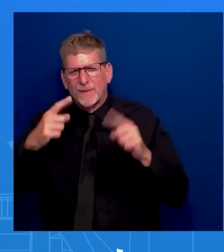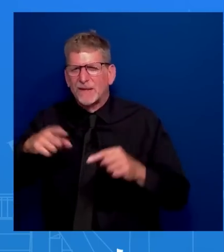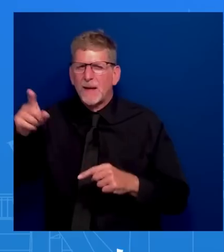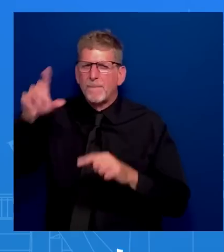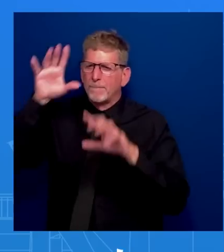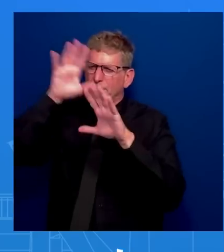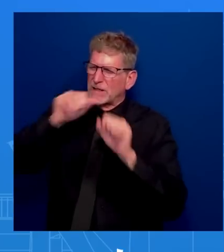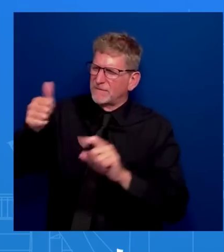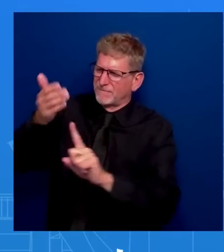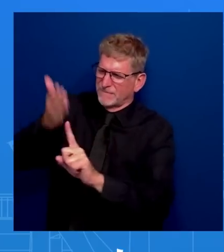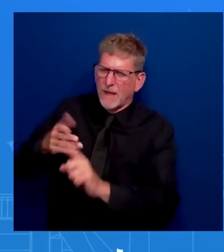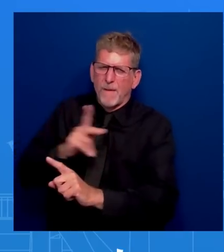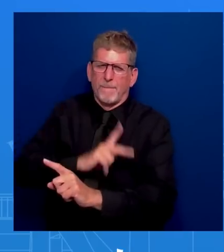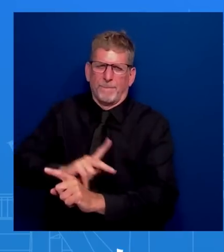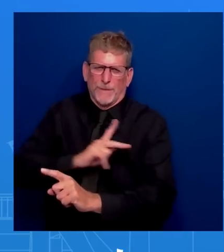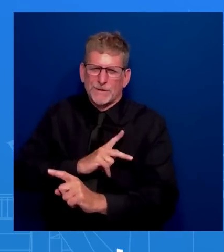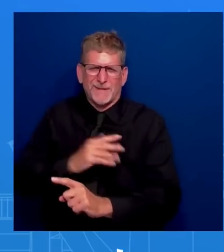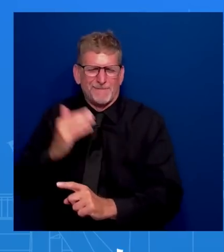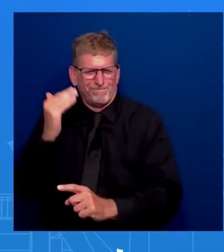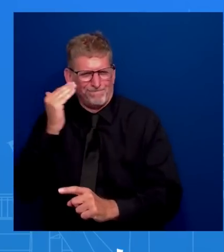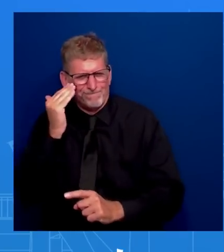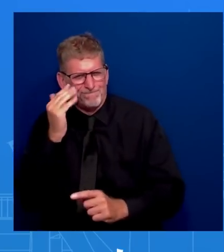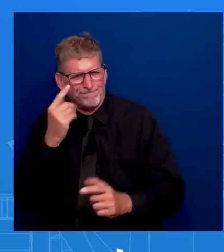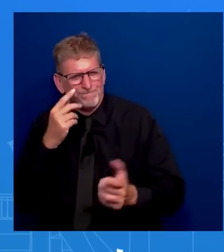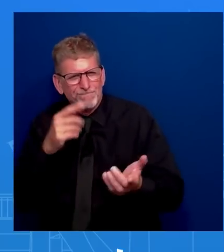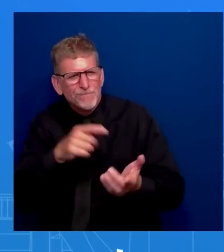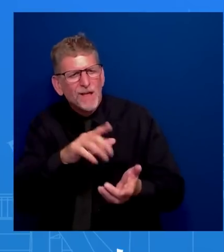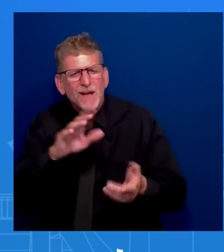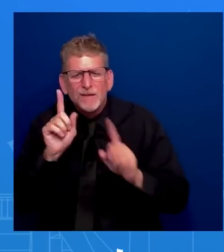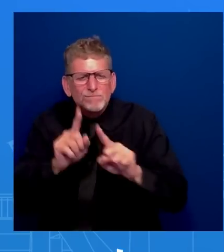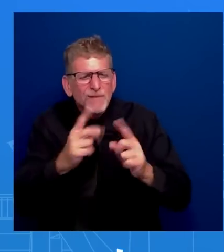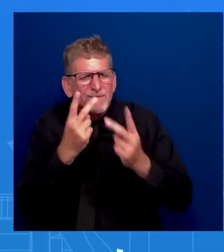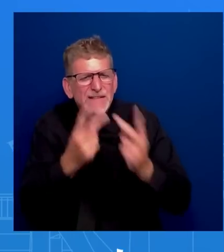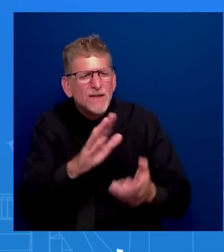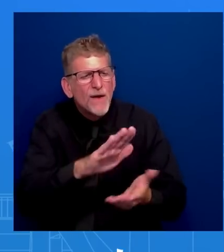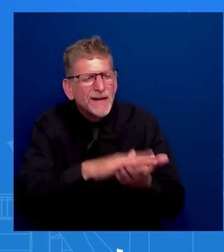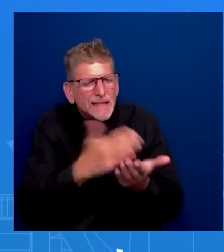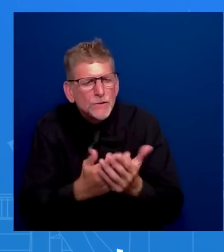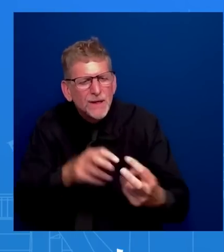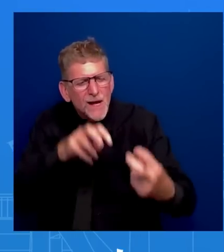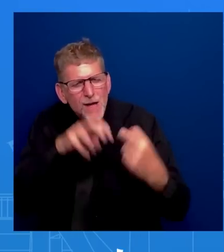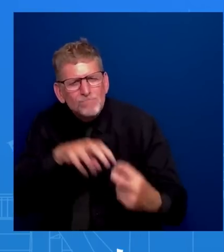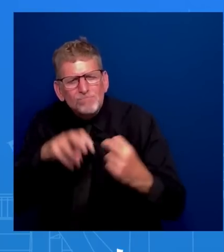about how are they going to put food on their table, how are they going to put gas -- you know, gas in their car.